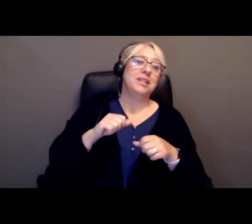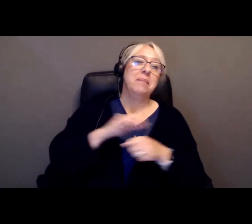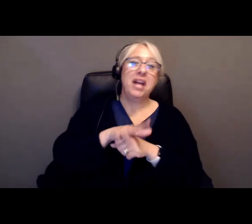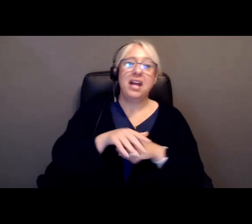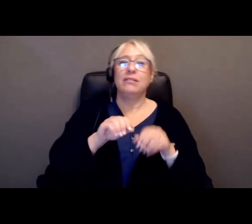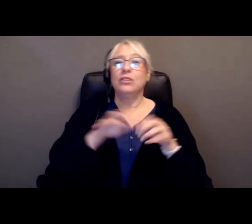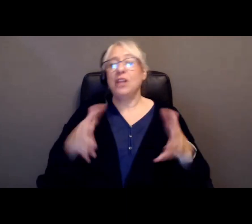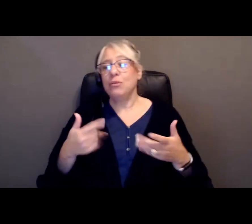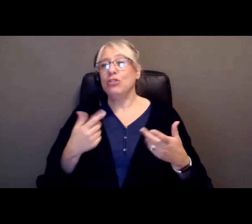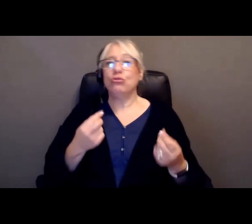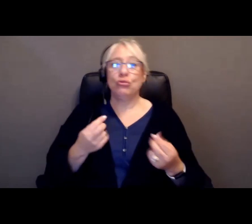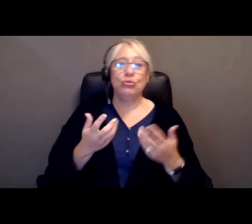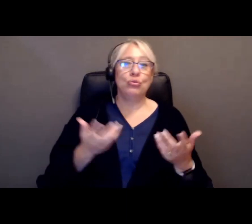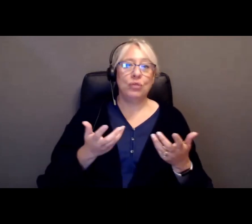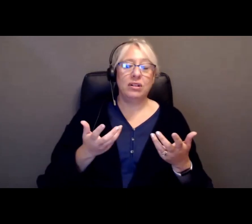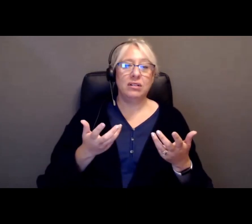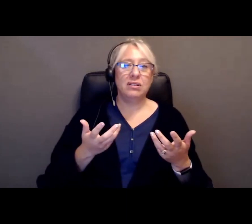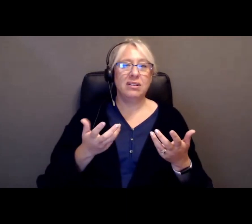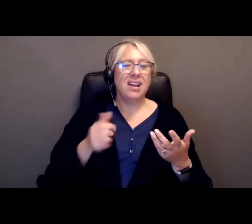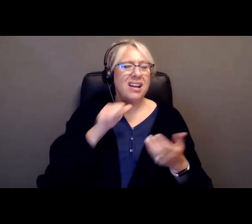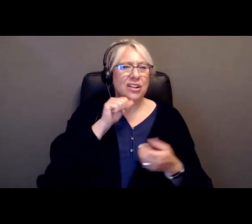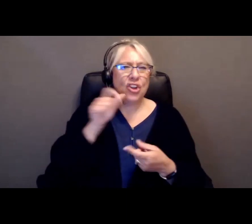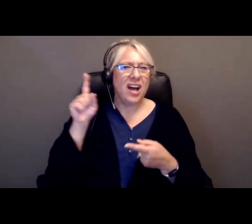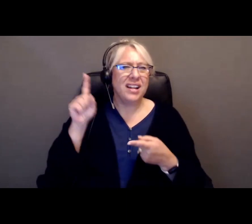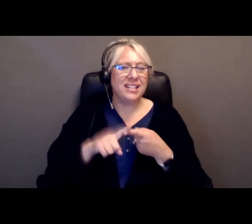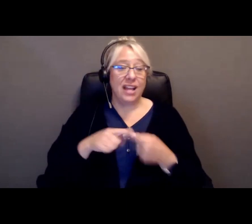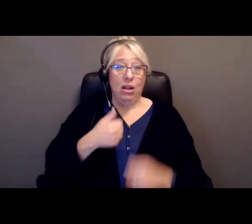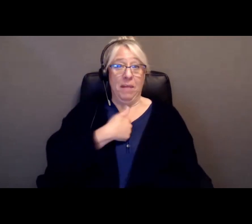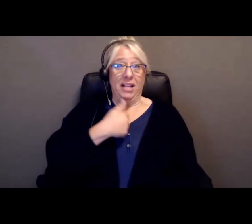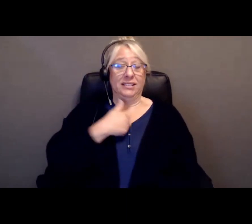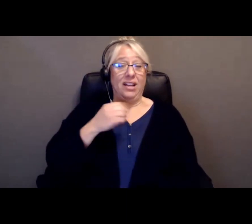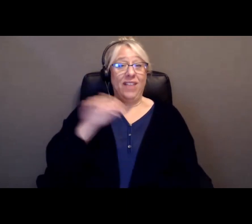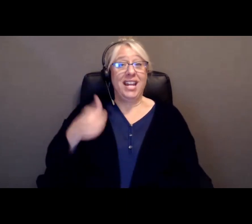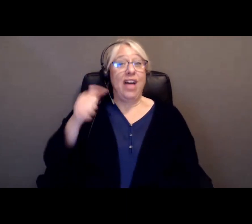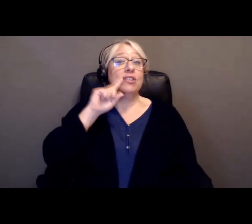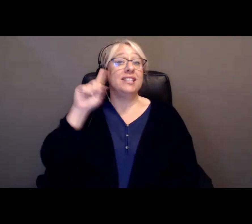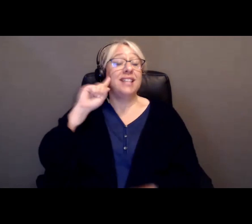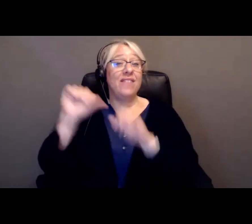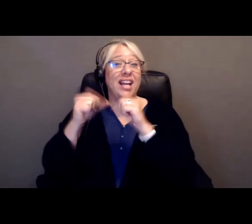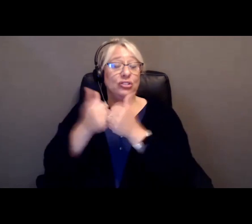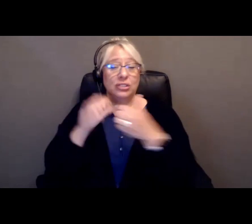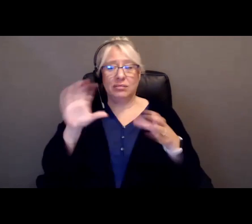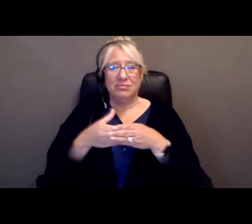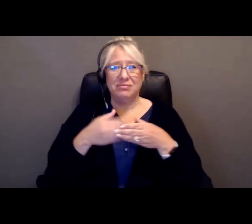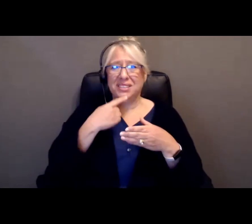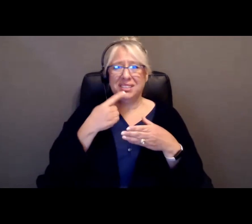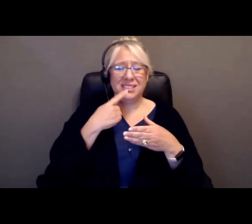were doing. And it wasn't until myself and other deaf agencies got together and said, you need to